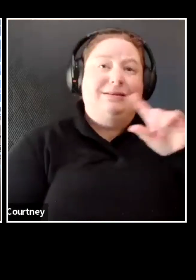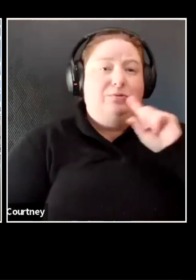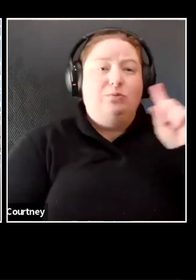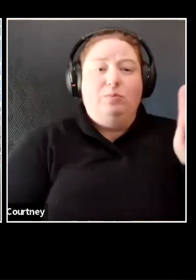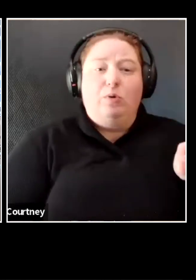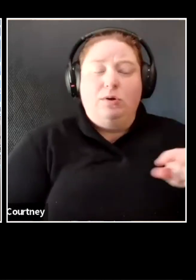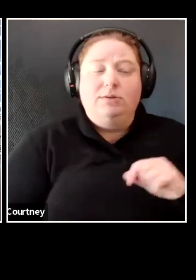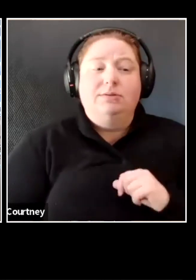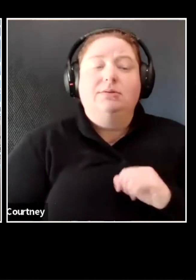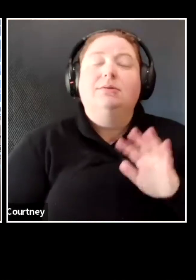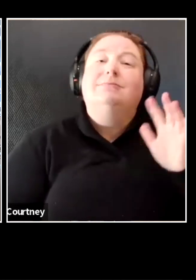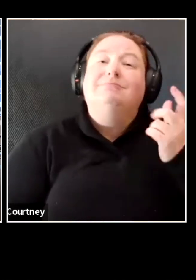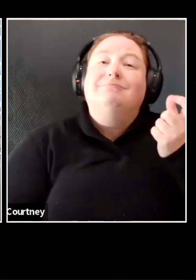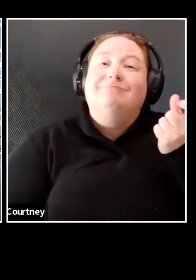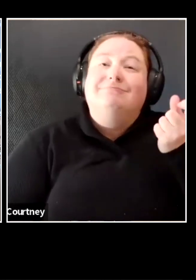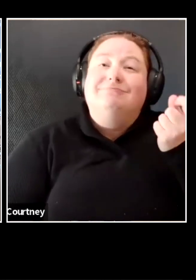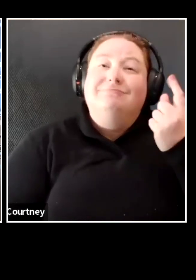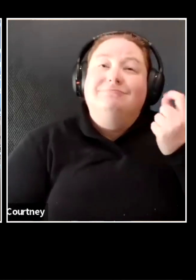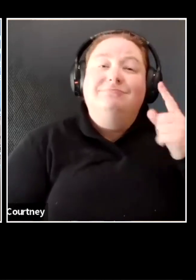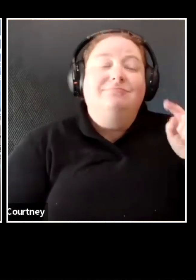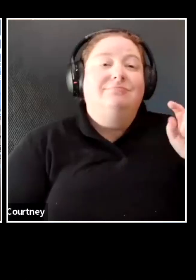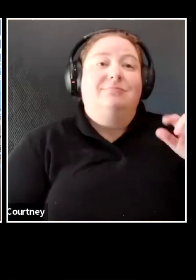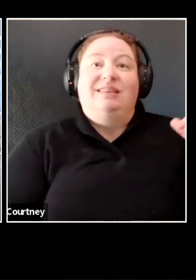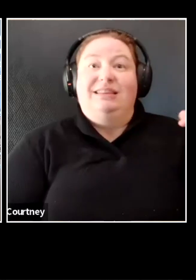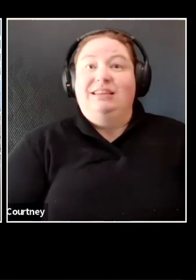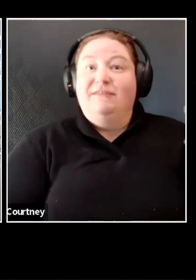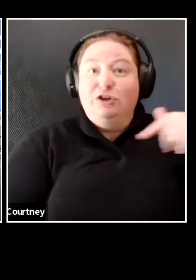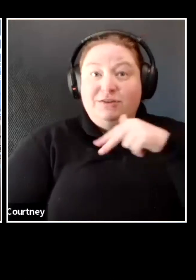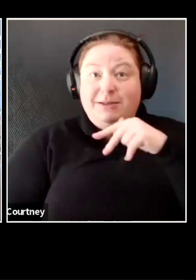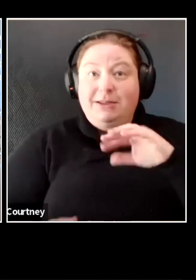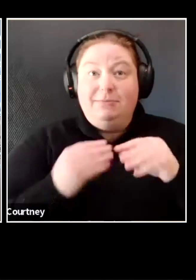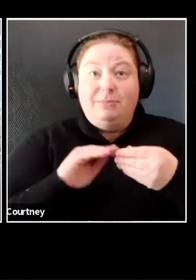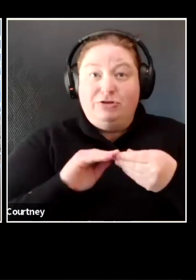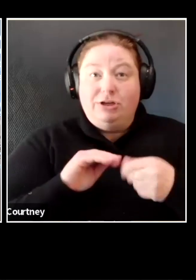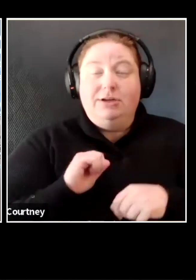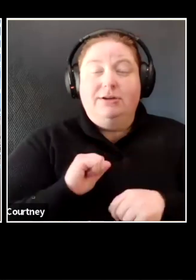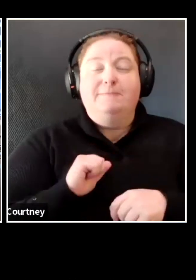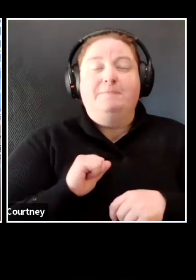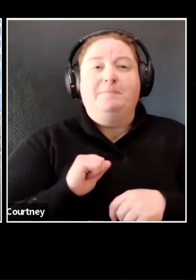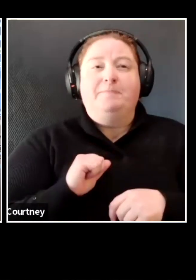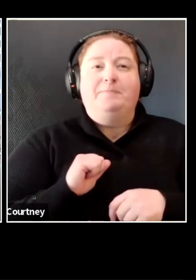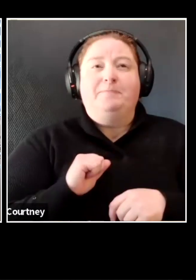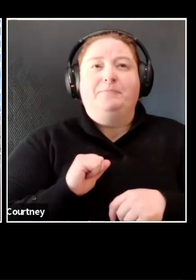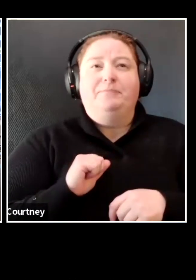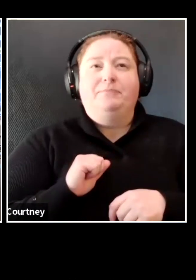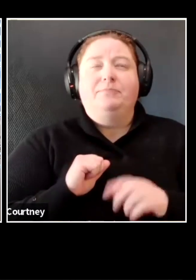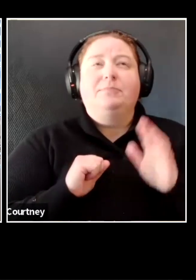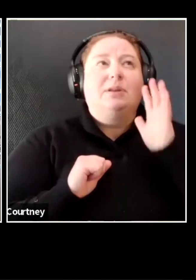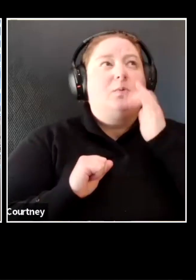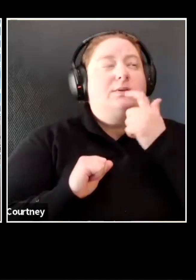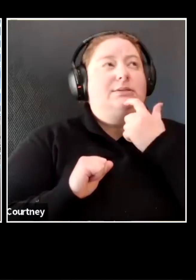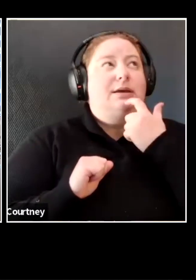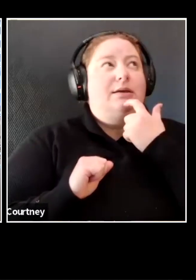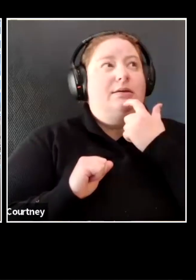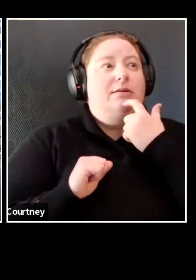the traversability metric is not going to be so so I would say that taking together the low